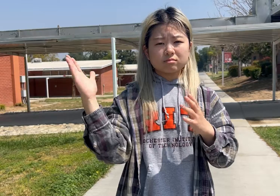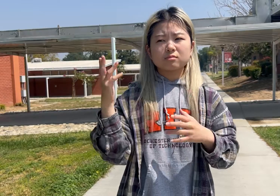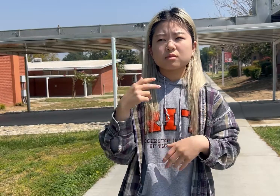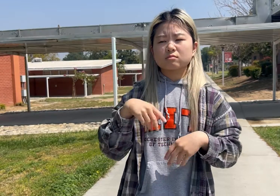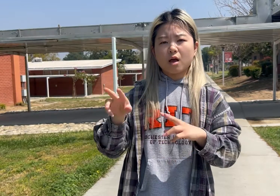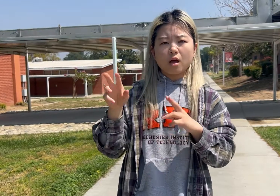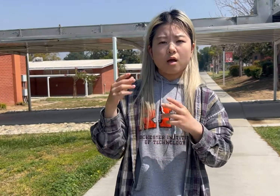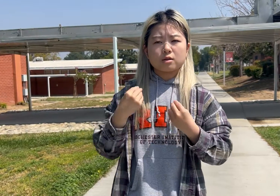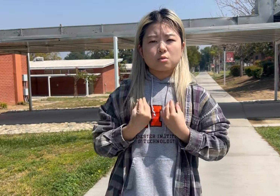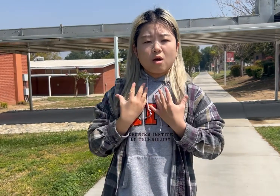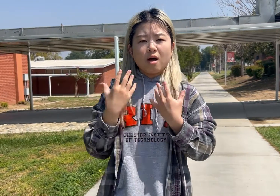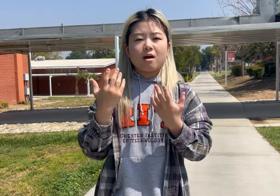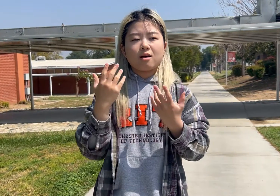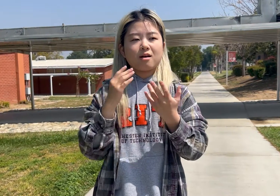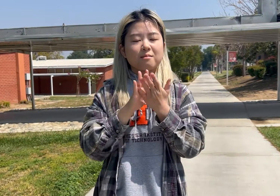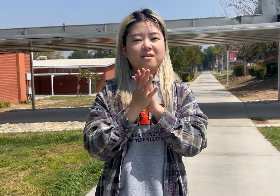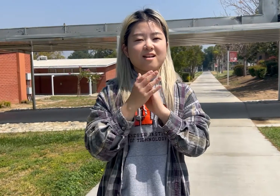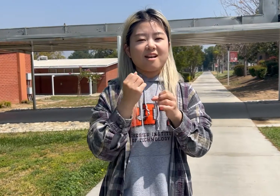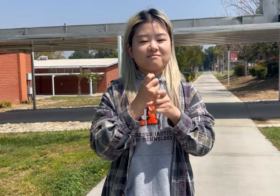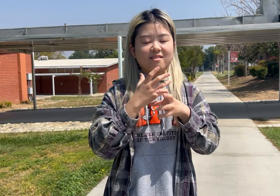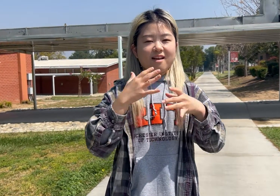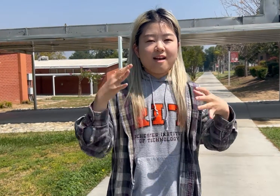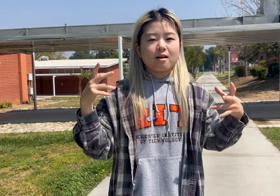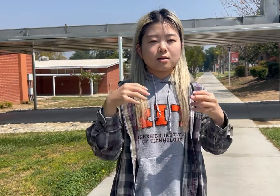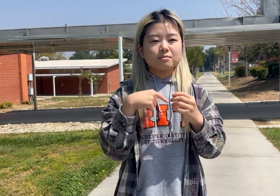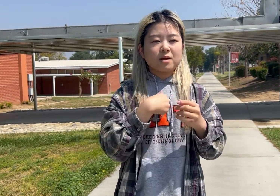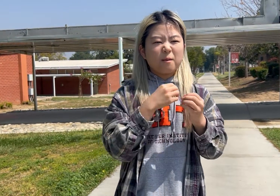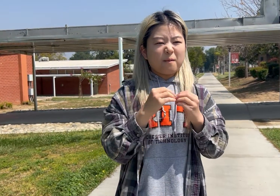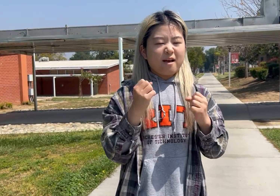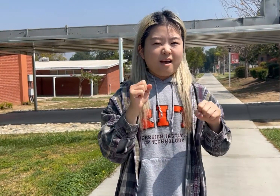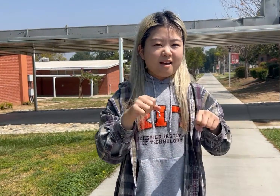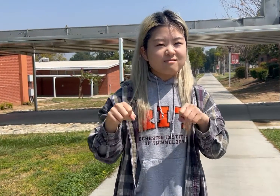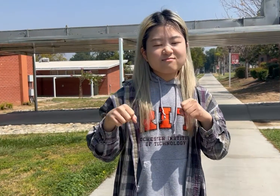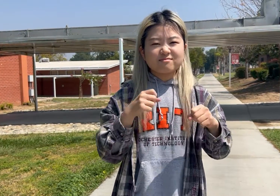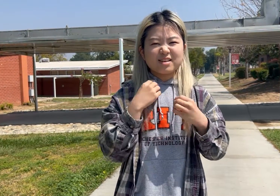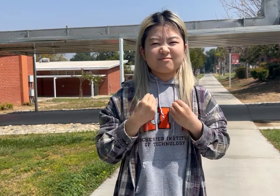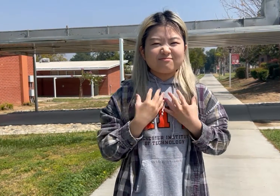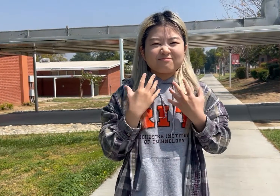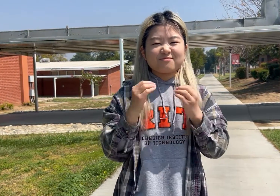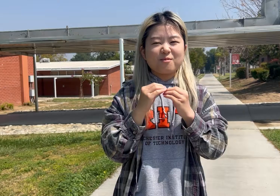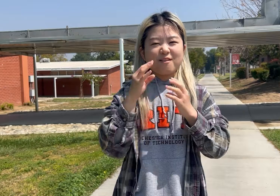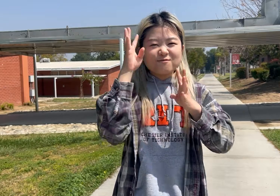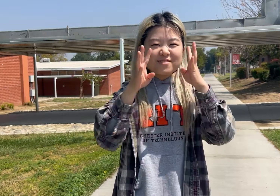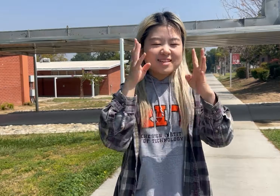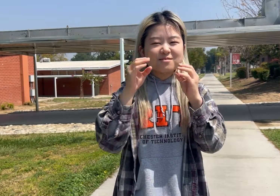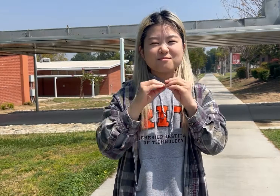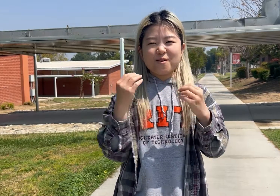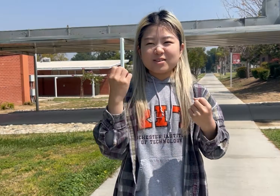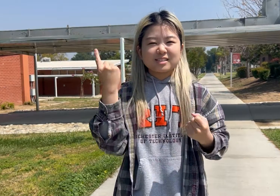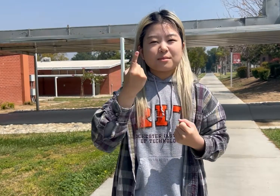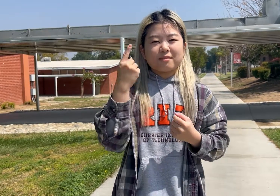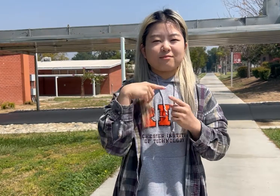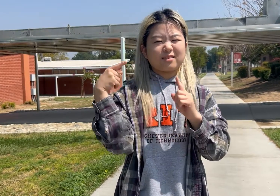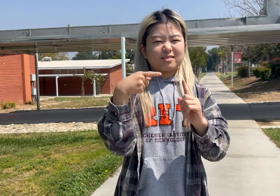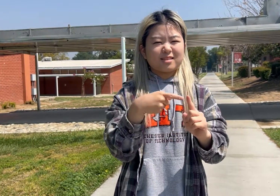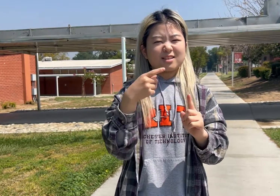Her impact has inspired many of us making us feel that we can do it. It can be creative in ways